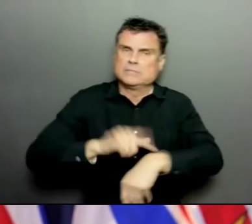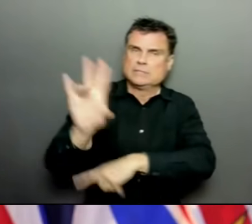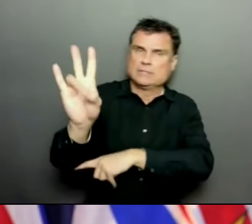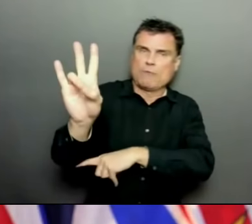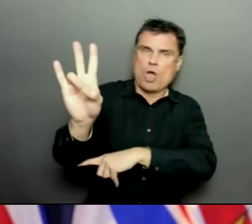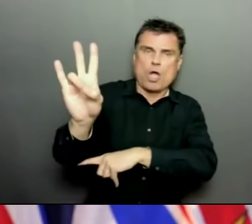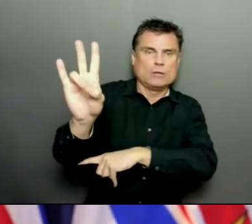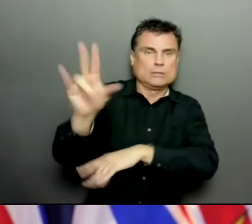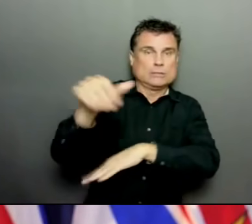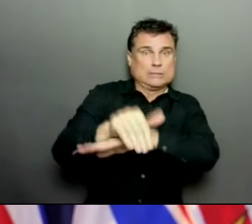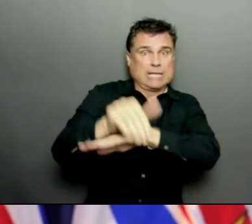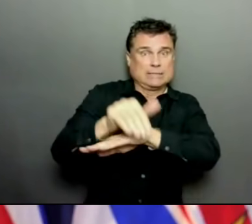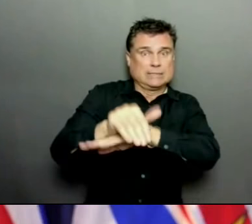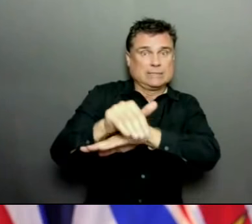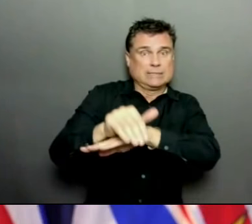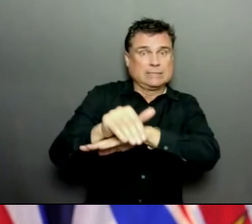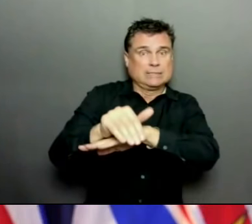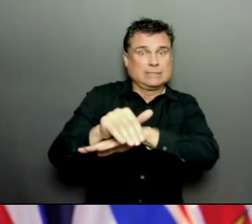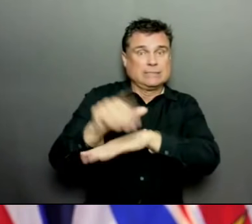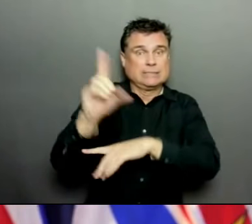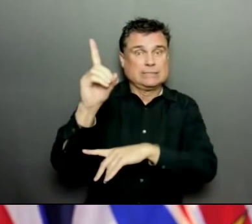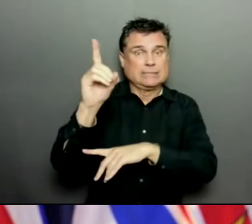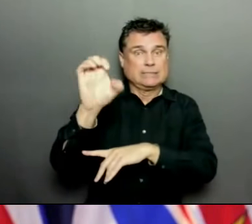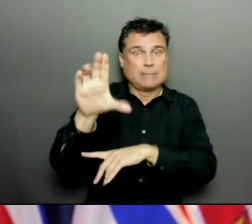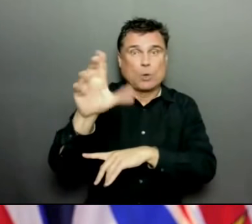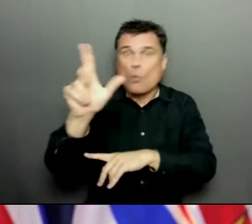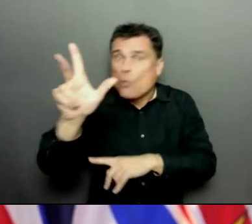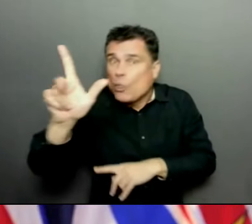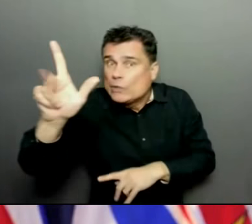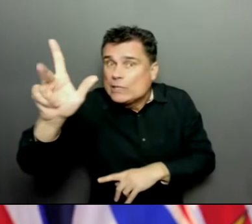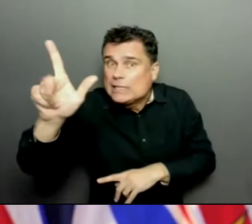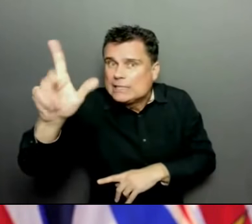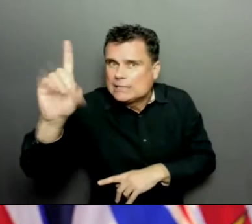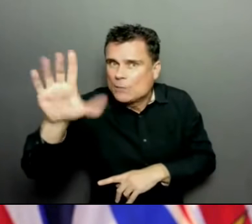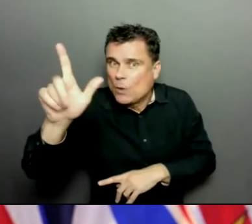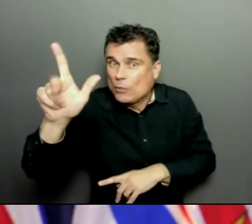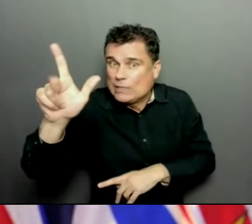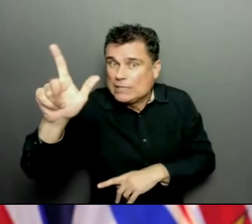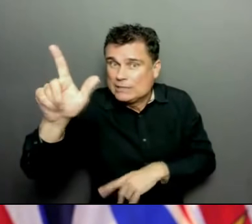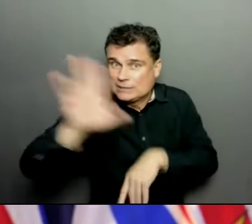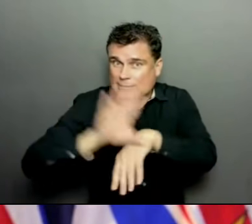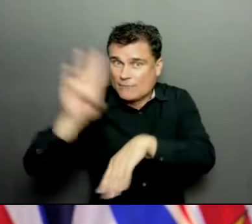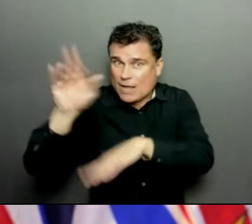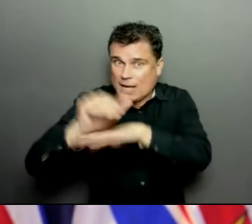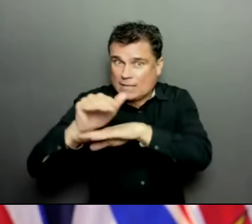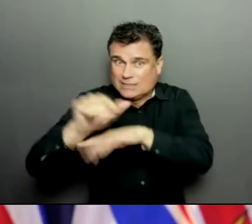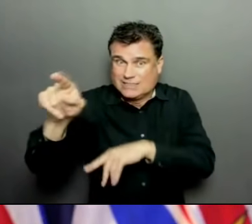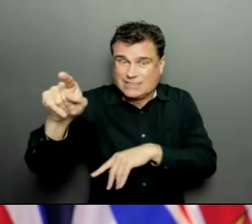why do we all get out and make noise for all of our frontline workers, 7 o'clock in